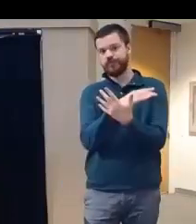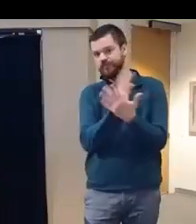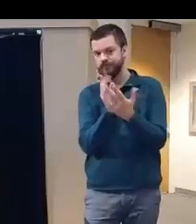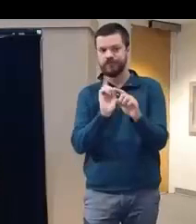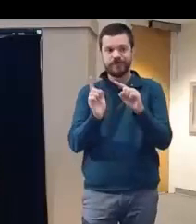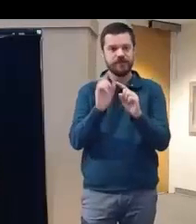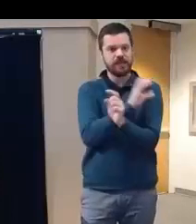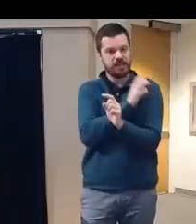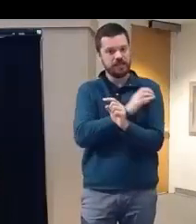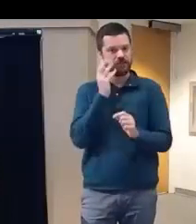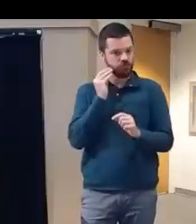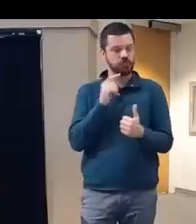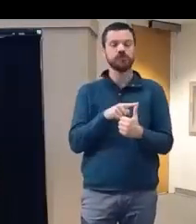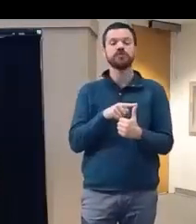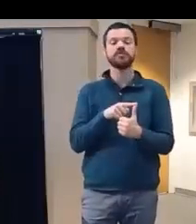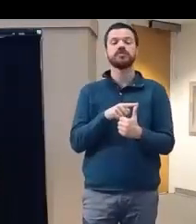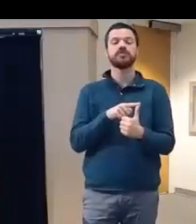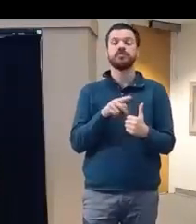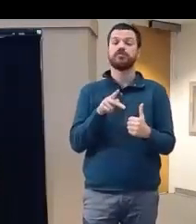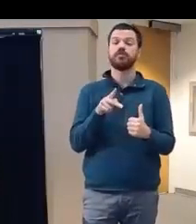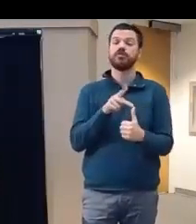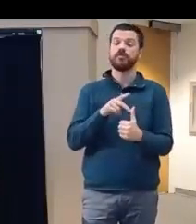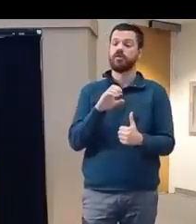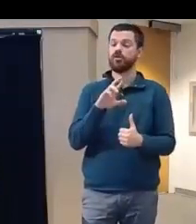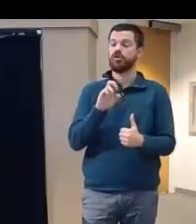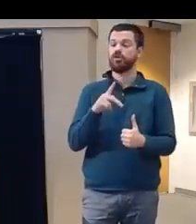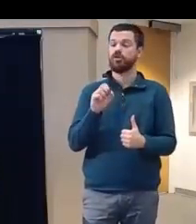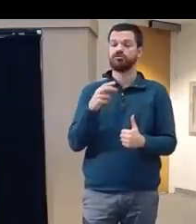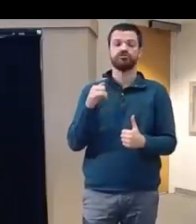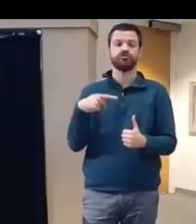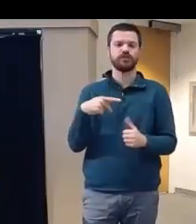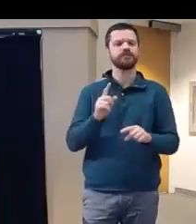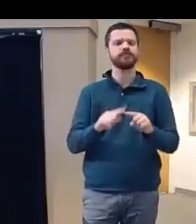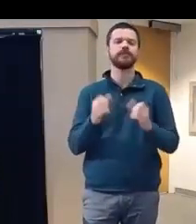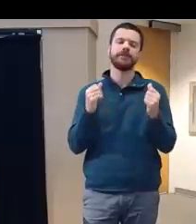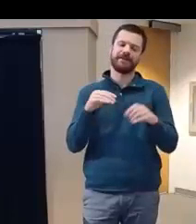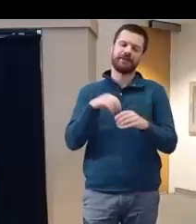experiences both at their primary clerkship site which as you can see is many inpatient units also